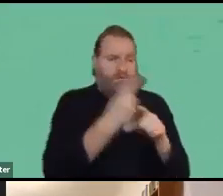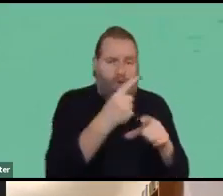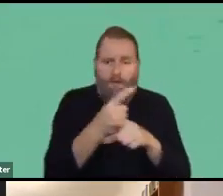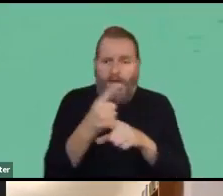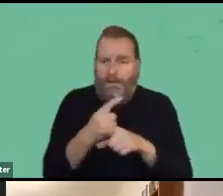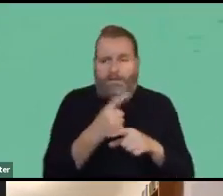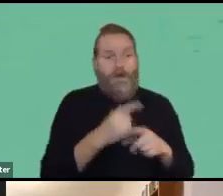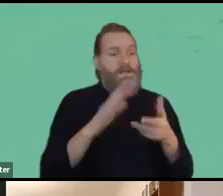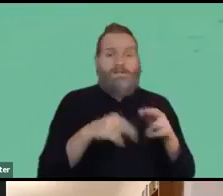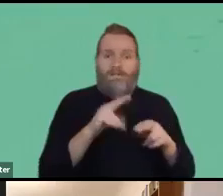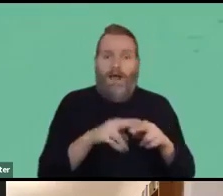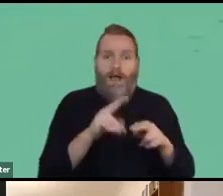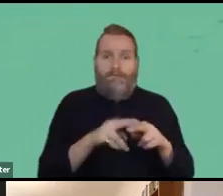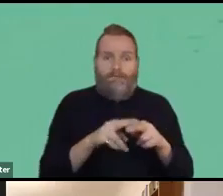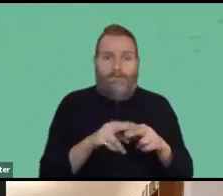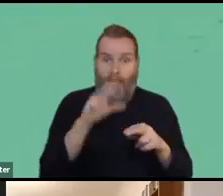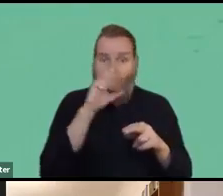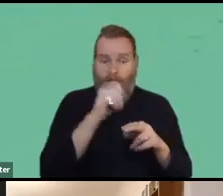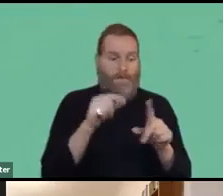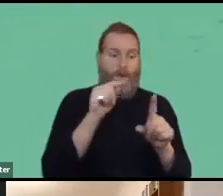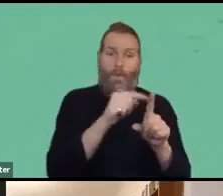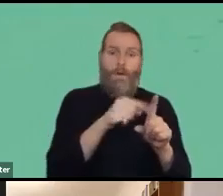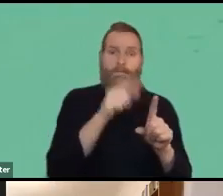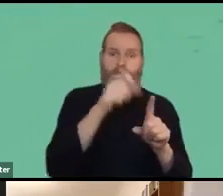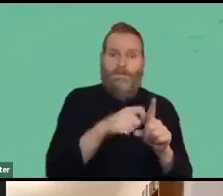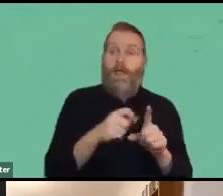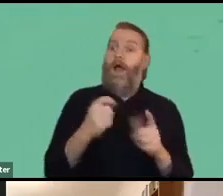them said to me they're having Monday off and I said oh you're doing something nice the weekend